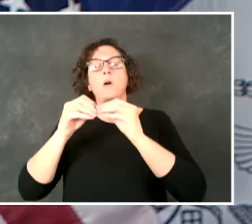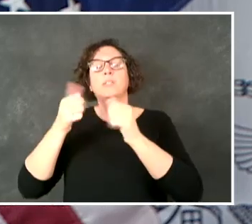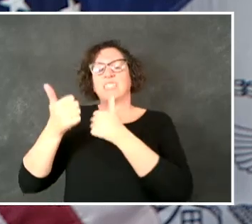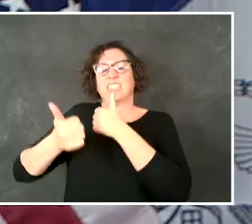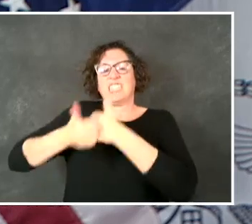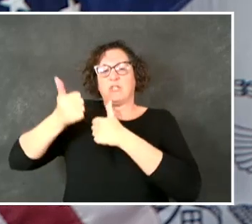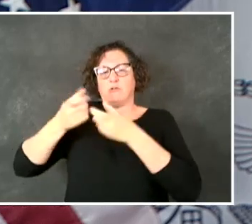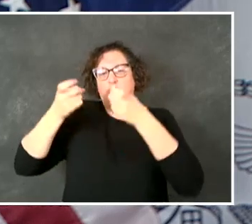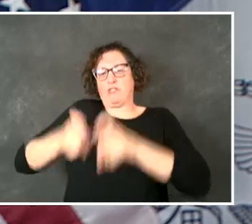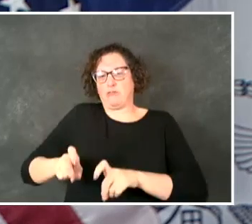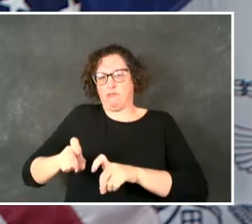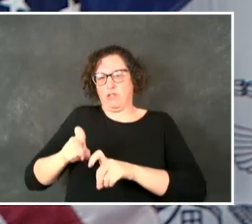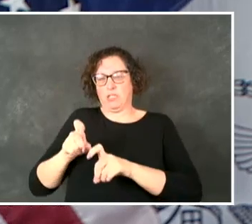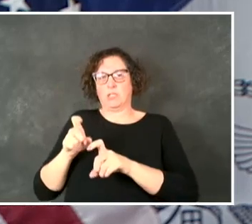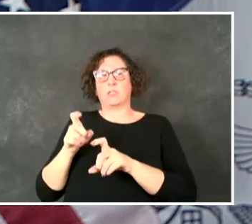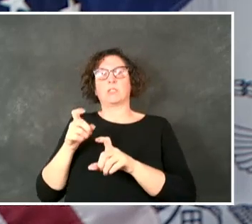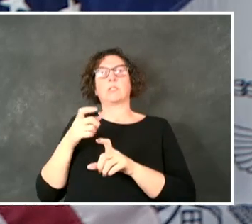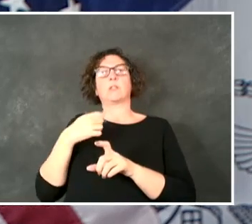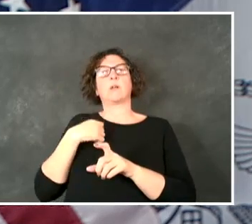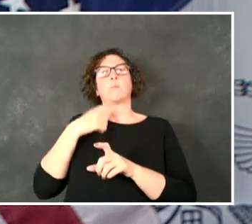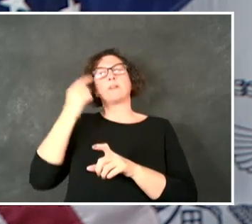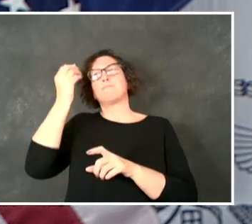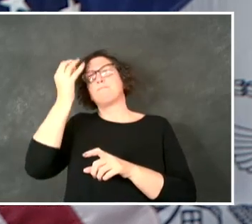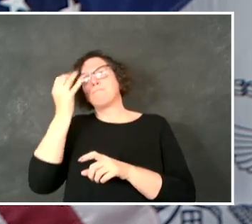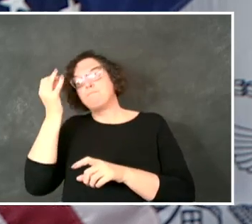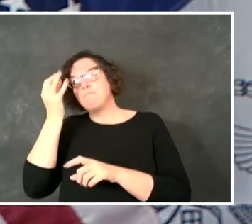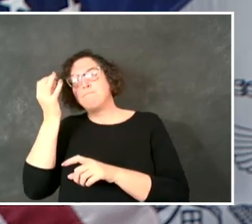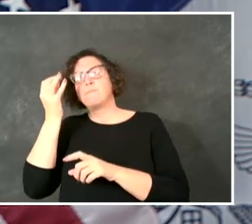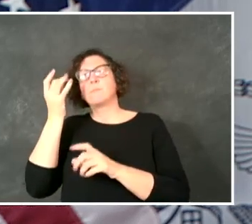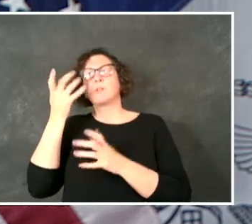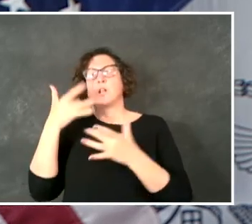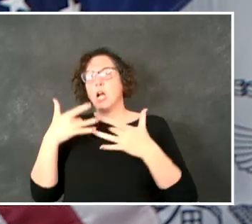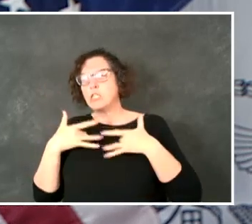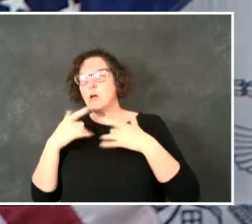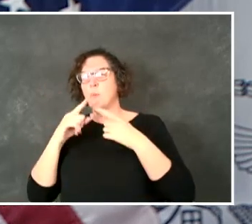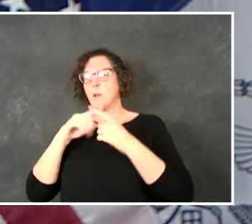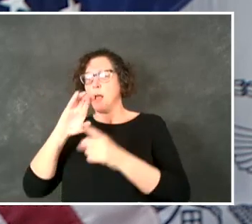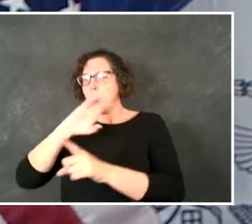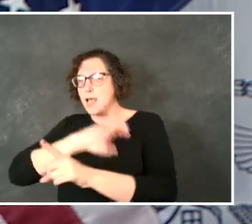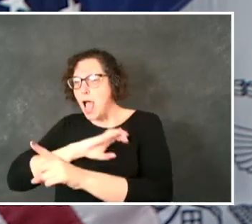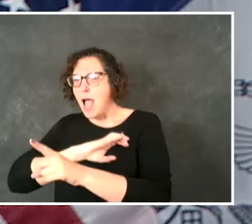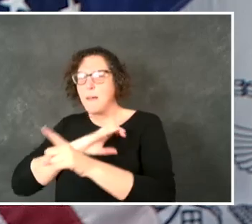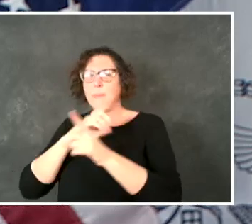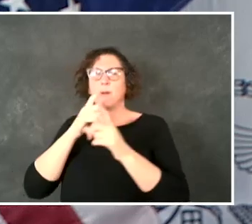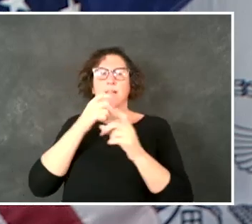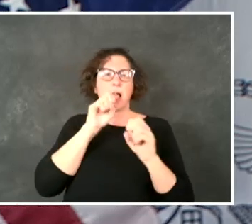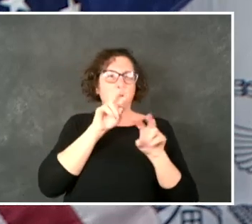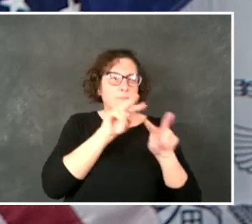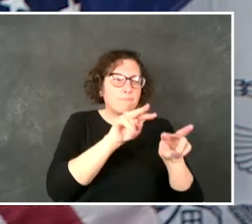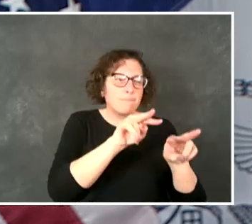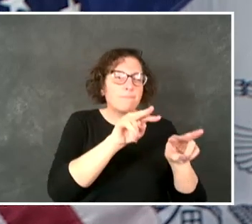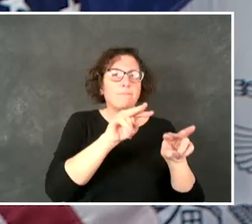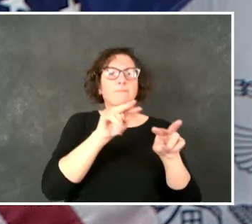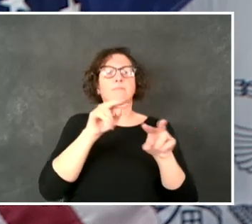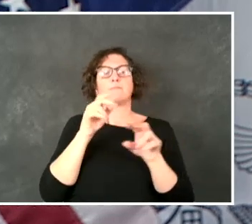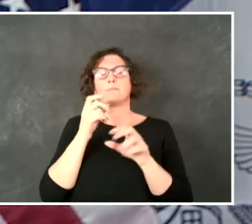WITHOUT HAVING A NEW DANGER FROM VEHICLES. WE ALWAYS HAD A CONCERN ABOUT ENDORSEMENT BUT